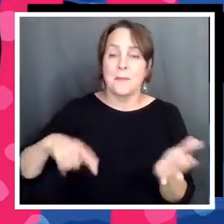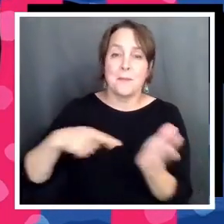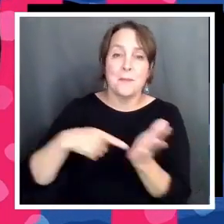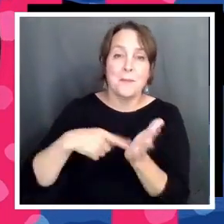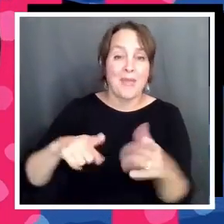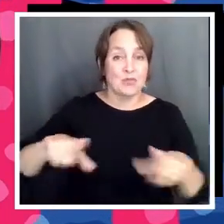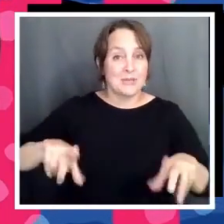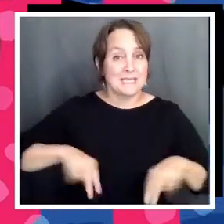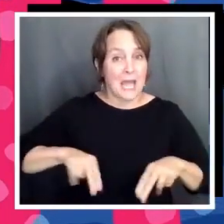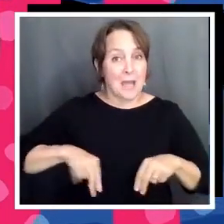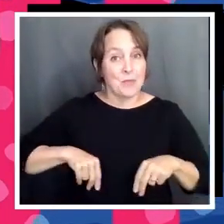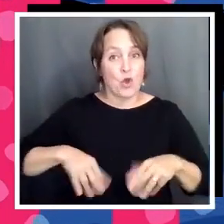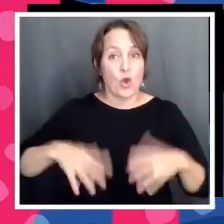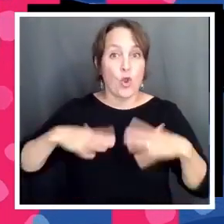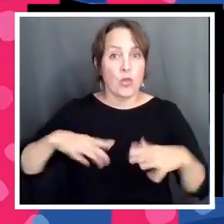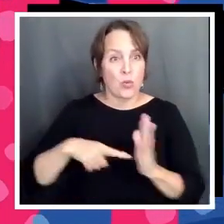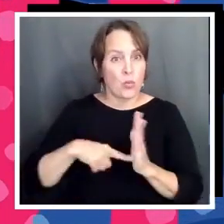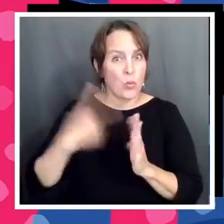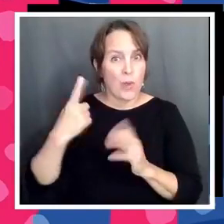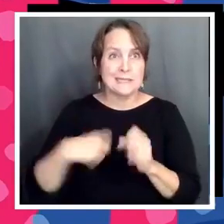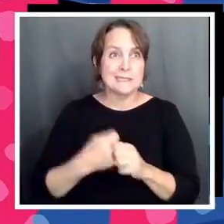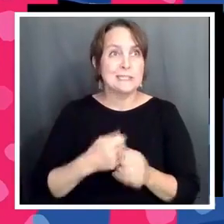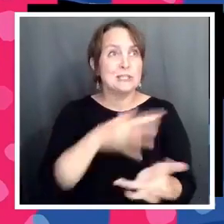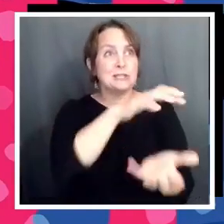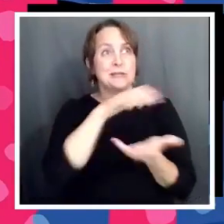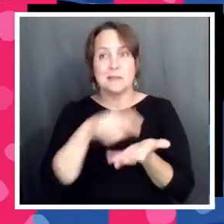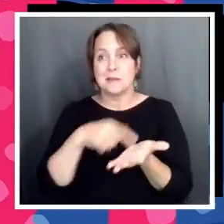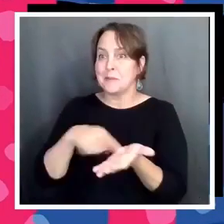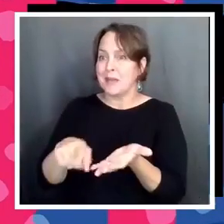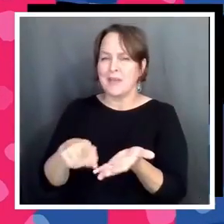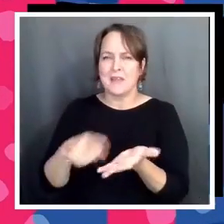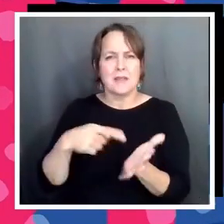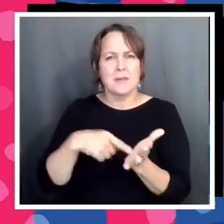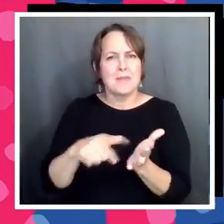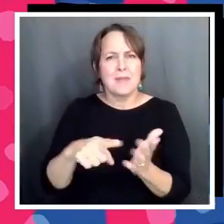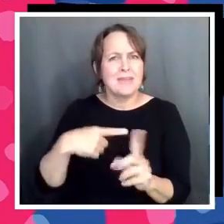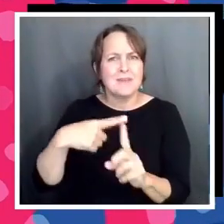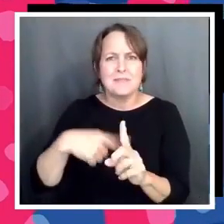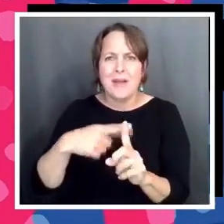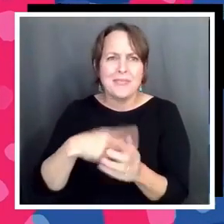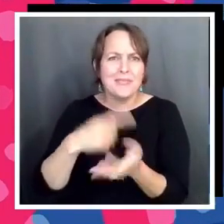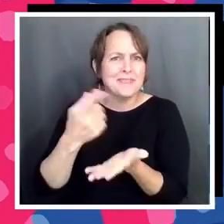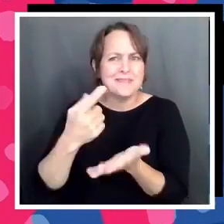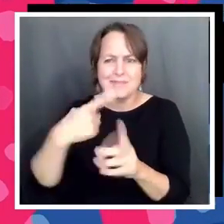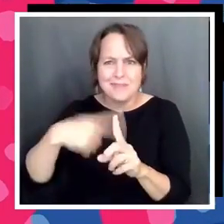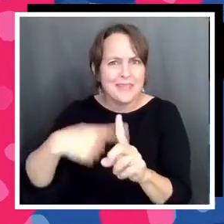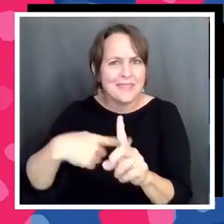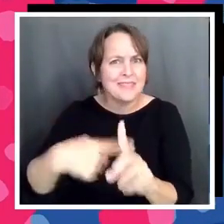DO. IT JUST MAKES SENSE. EMILY'S WORKING HARD TO SUPPORT THEIR KIDS DON'T PAY FOR